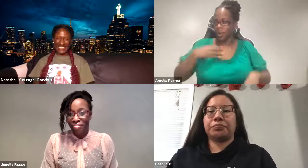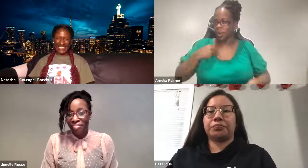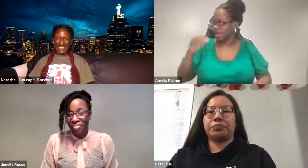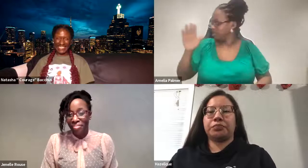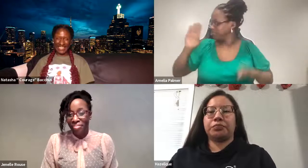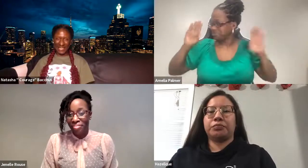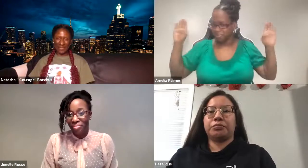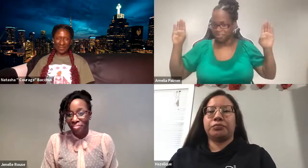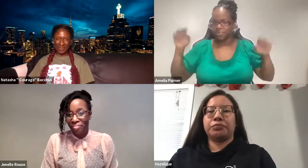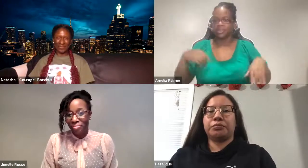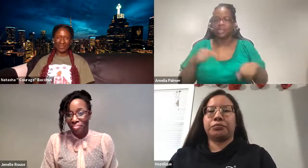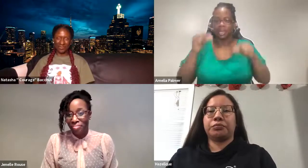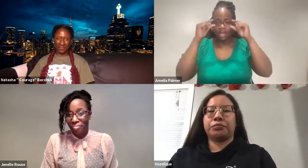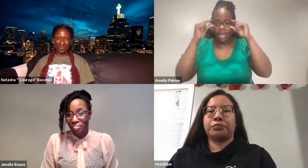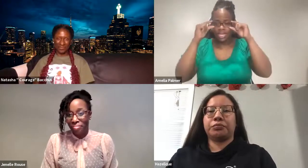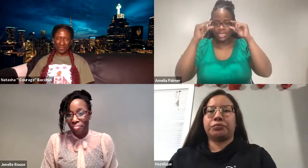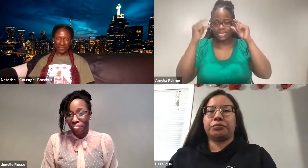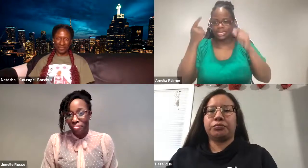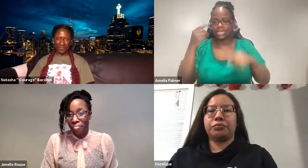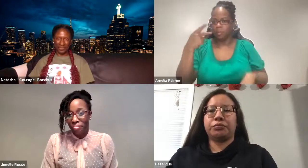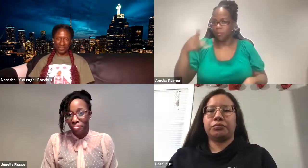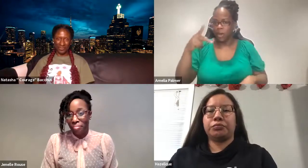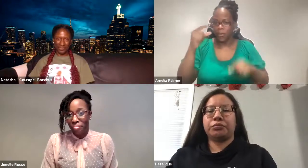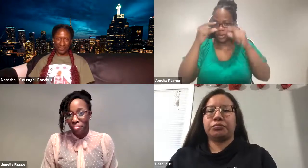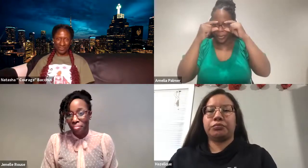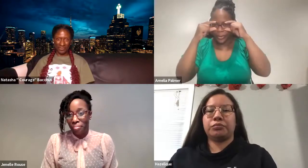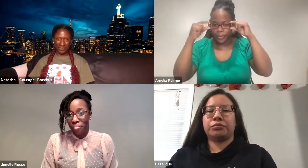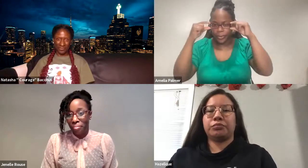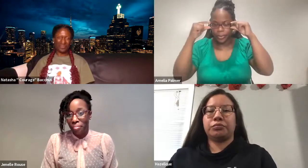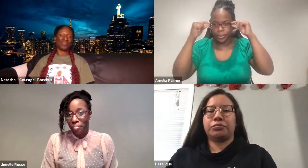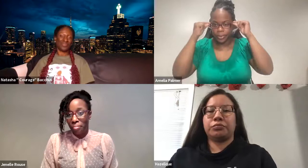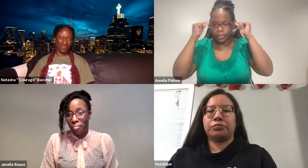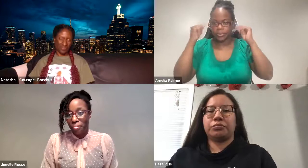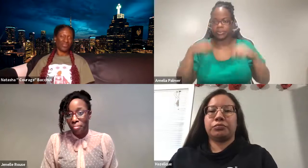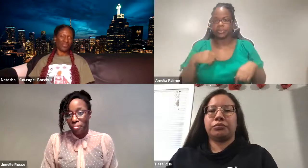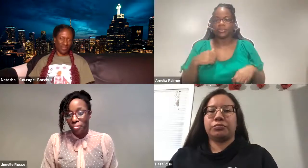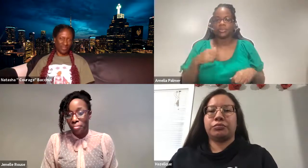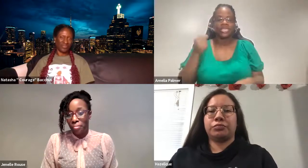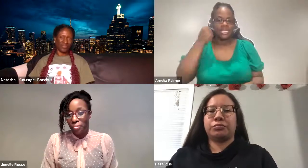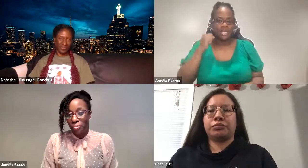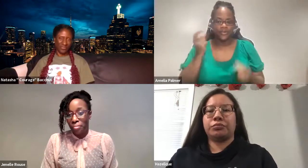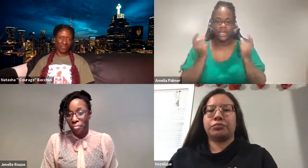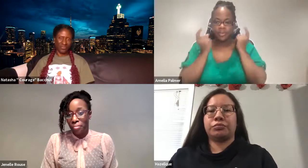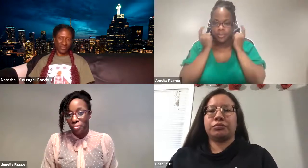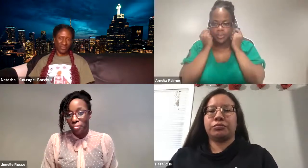and my background is a plain white background. i have purple frame glasses,